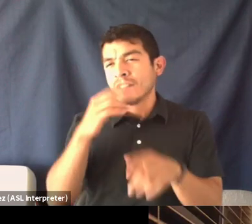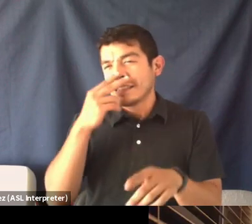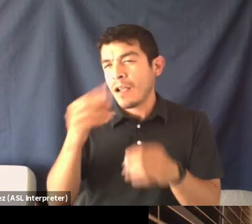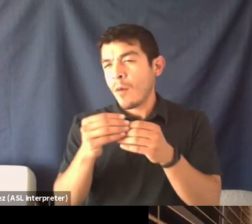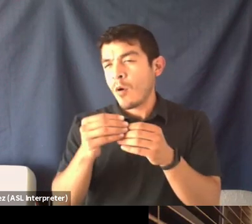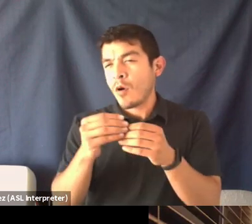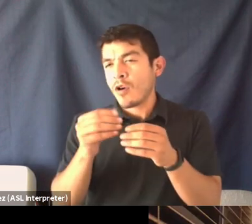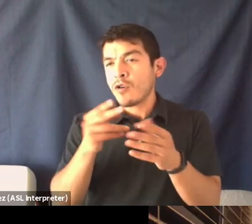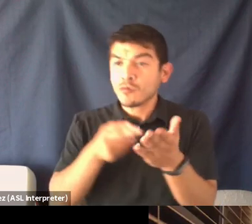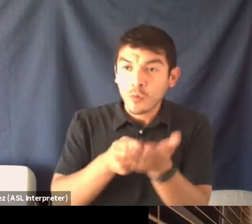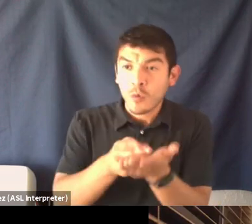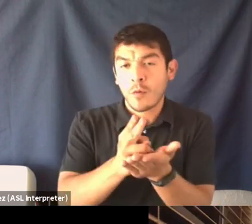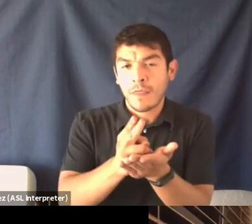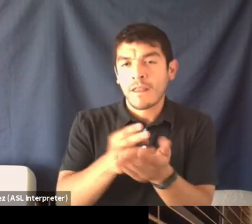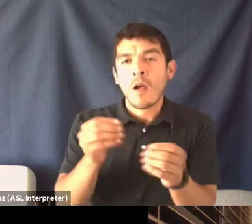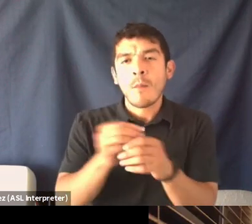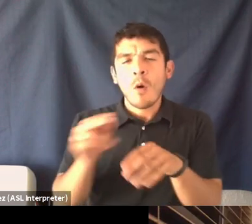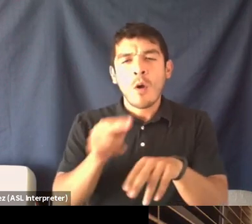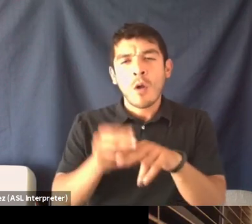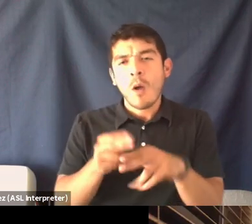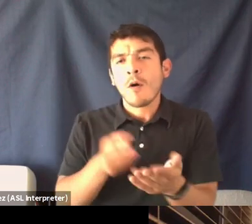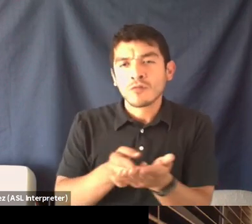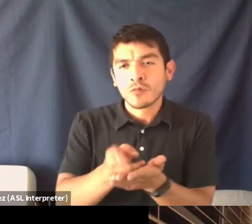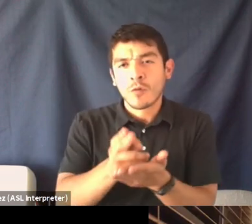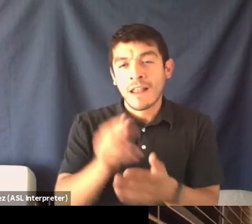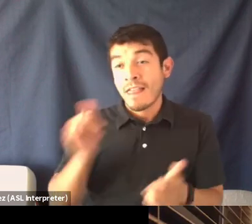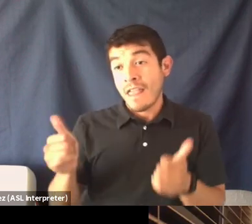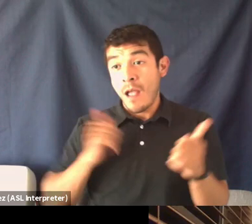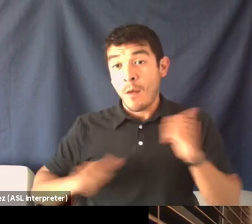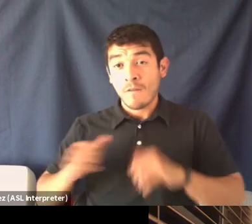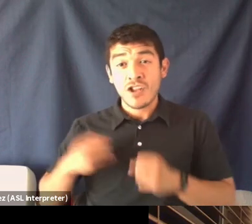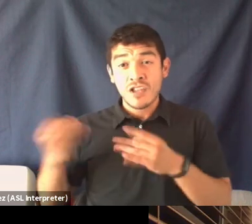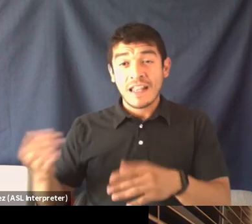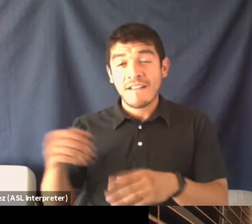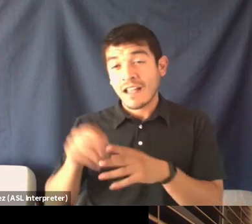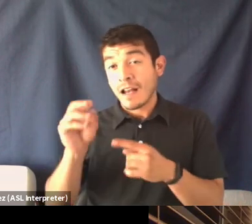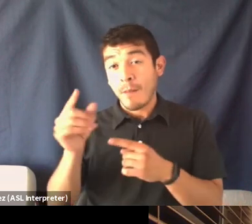like that performance she gives in her monologue at the end. Threw me away. Thank you, yeah, I mean